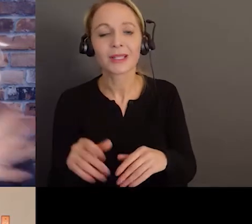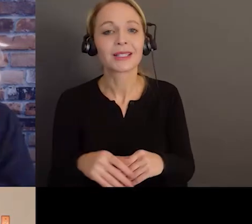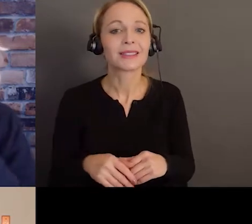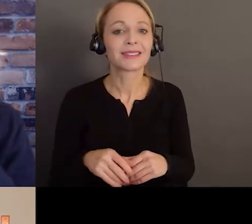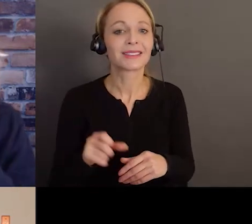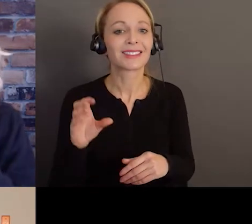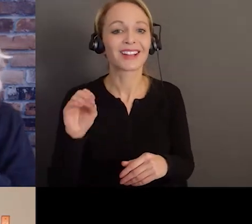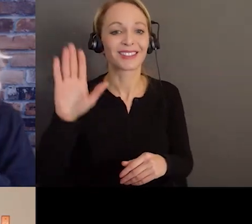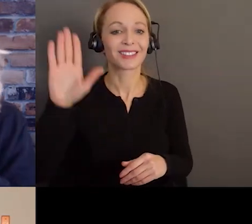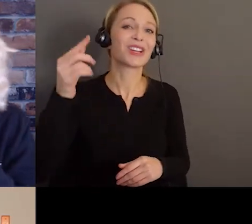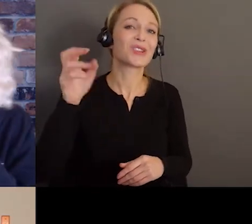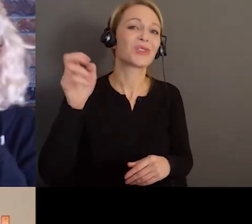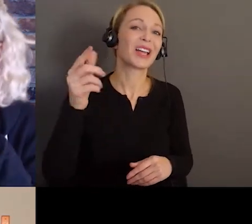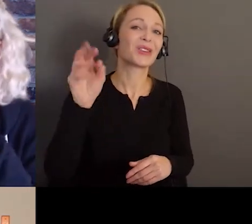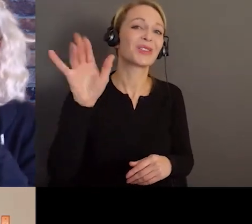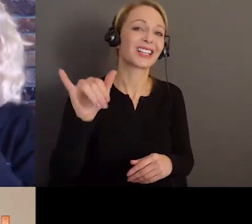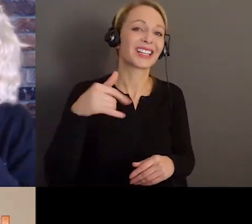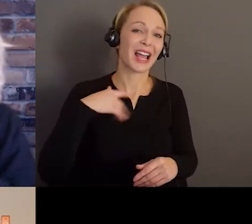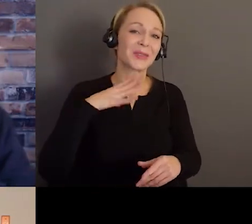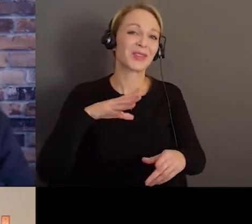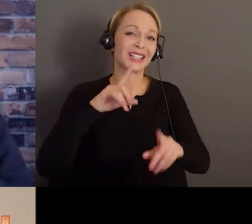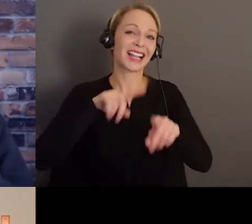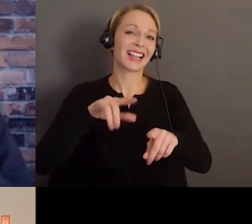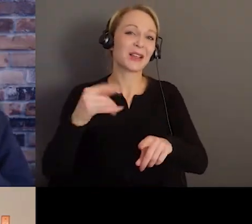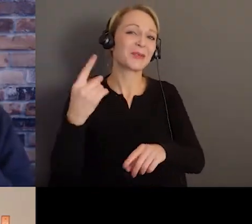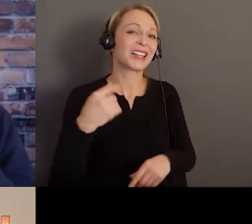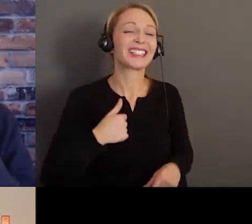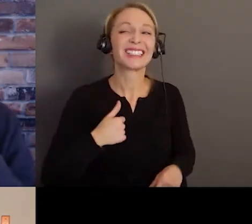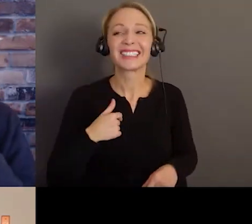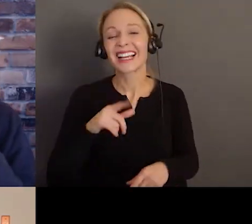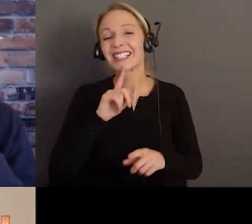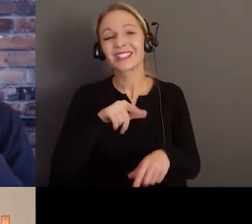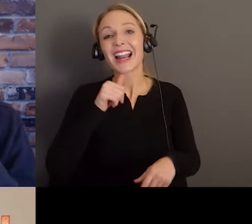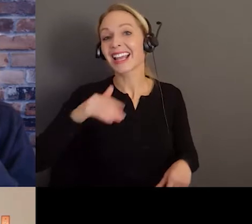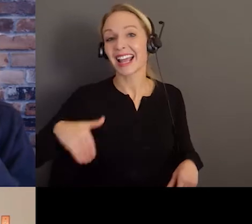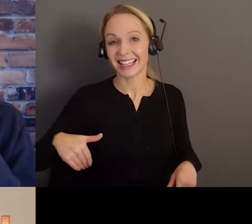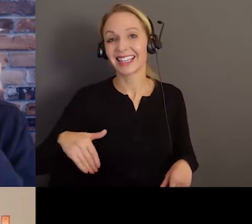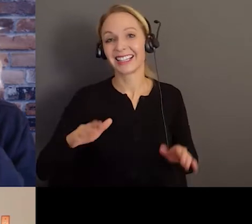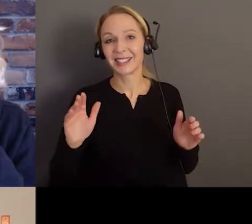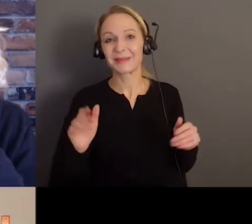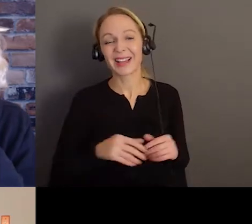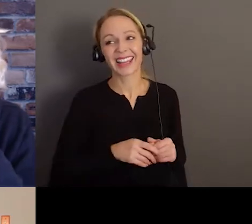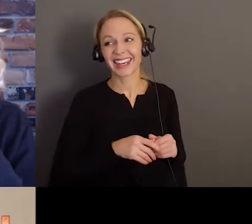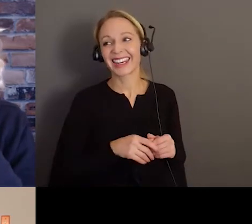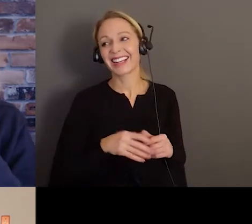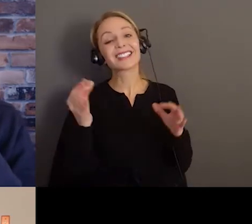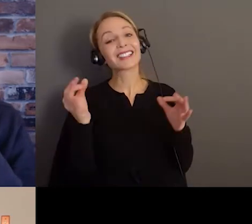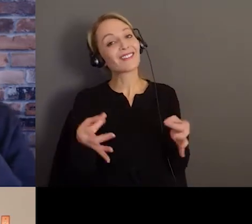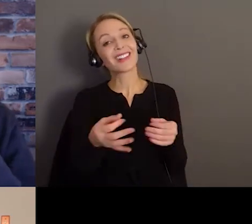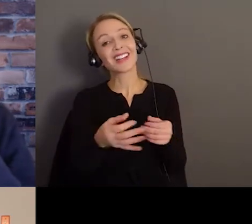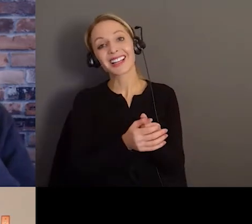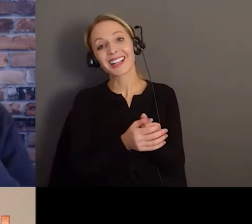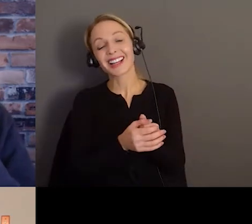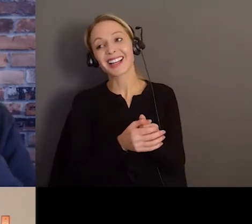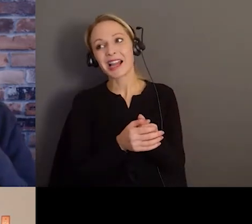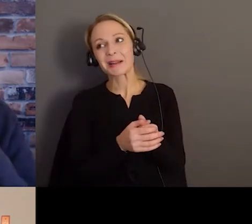THE ANSWER IS NOT YET. BUT IT'S DEFINITELY -- IF I LOOK AT THE LIST OF ITEMS